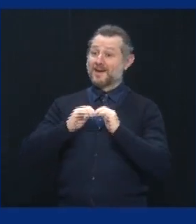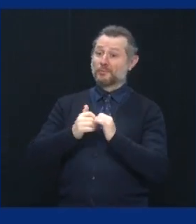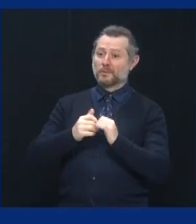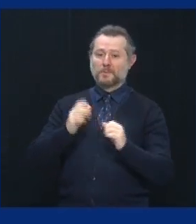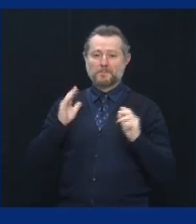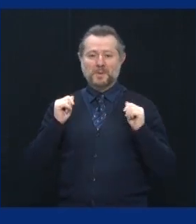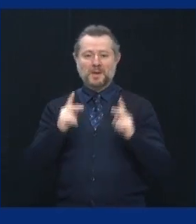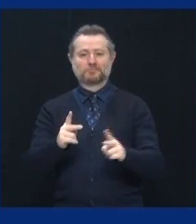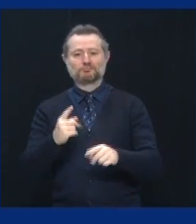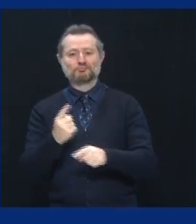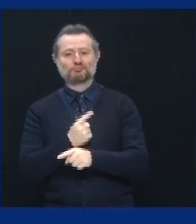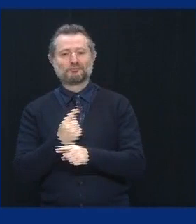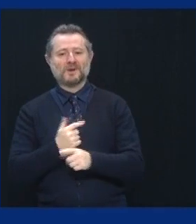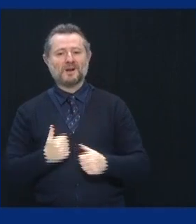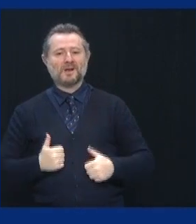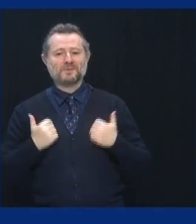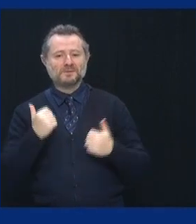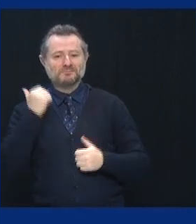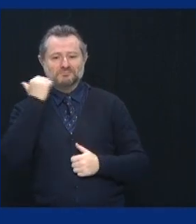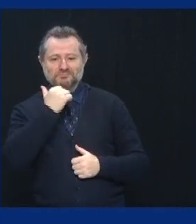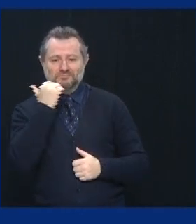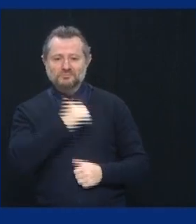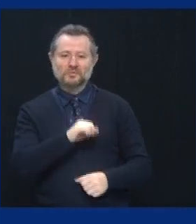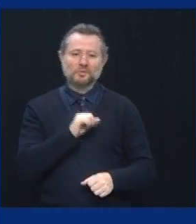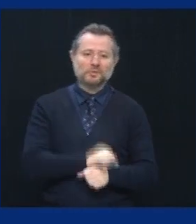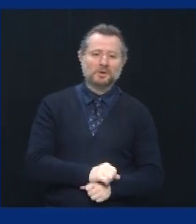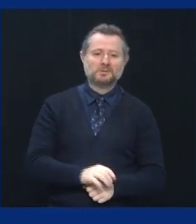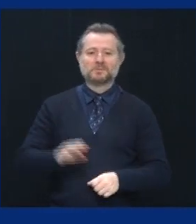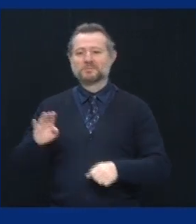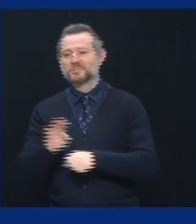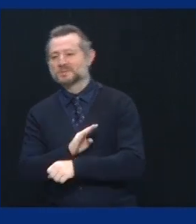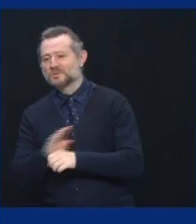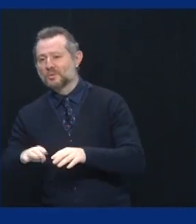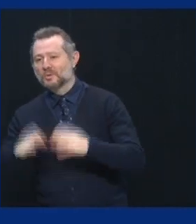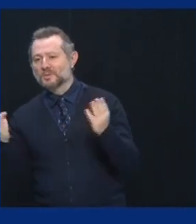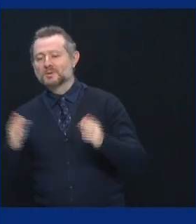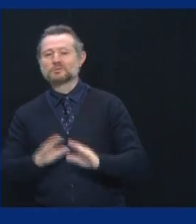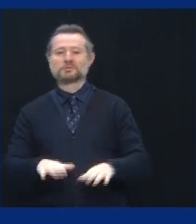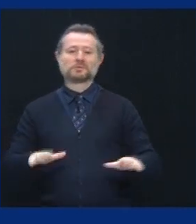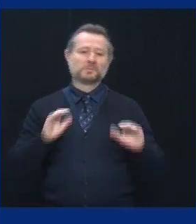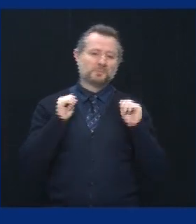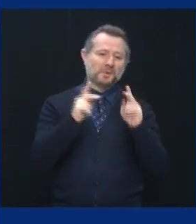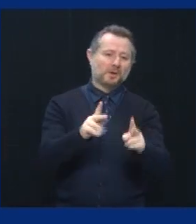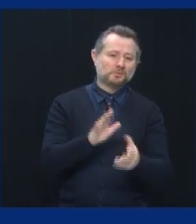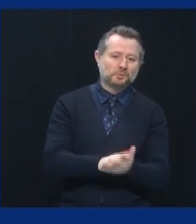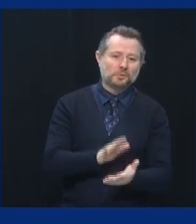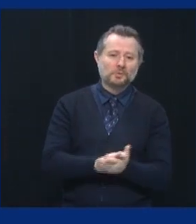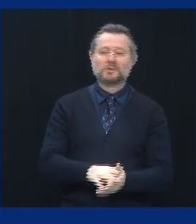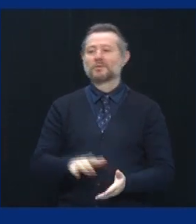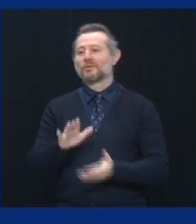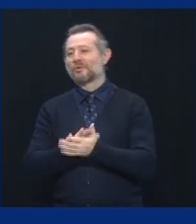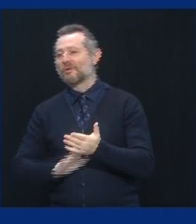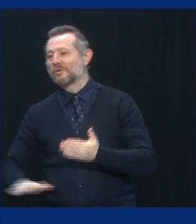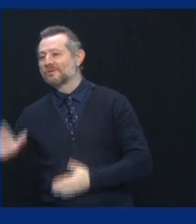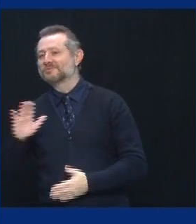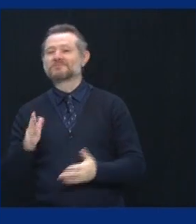YORK AND TO BRING THIS VACCINATION OF HOPE TO PEOPLE, BECAUSE WE KNOW IT'S THE ONLY WAY WE'LL EVER BE ABLE TO RETURN